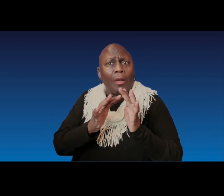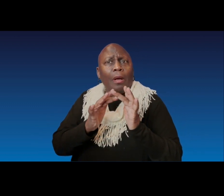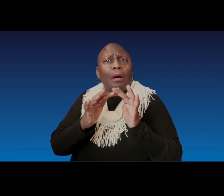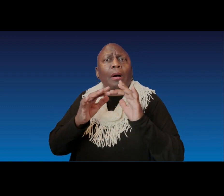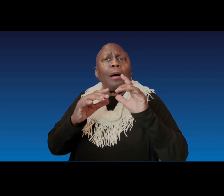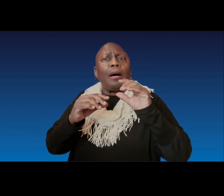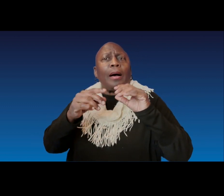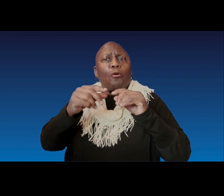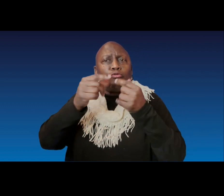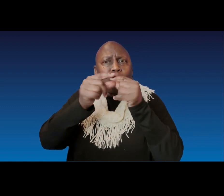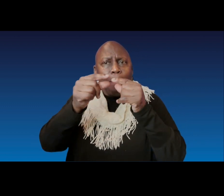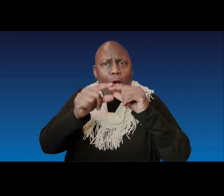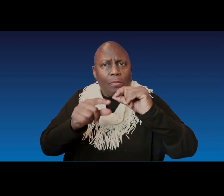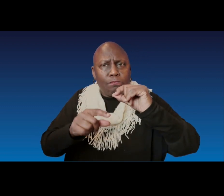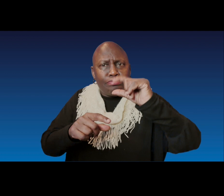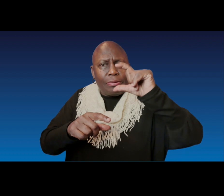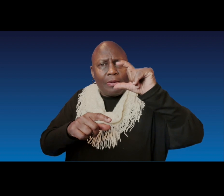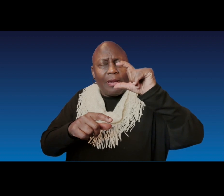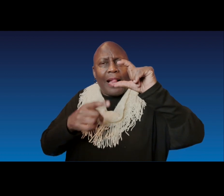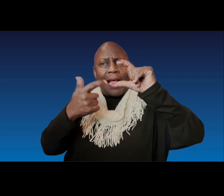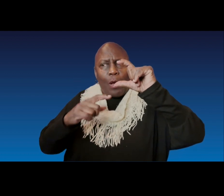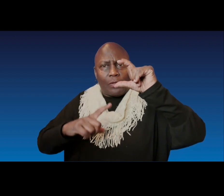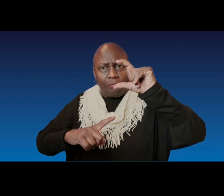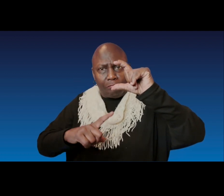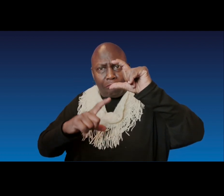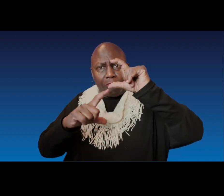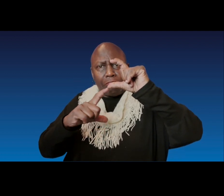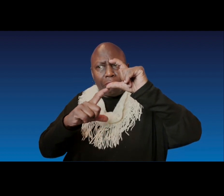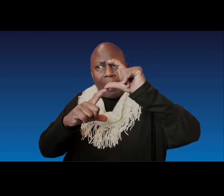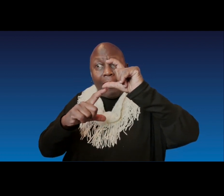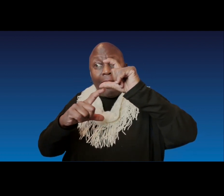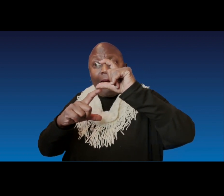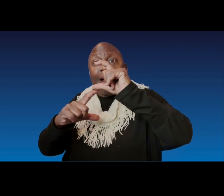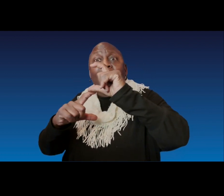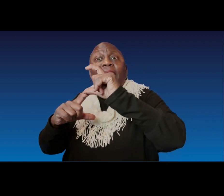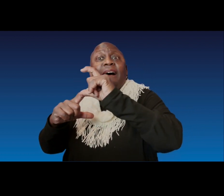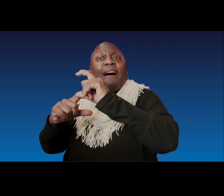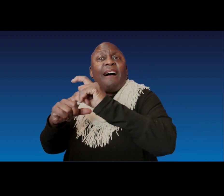you use language based approaches primarily until the child has well developed language,